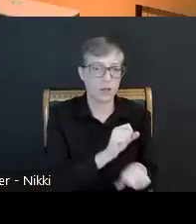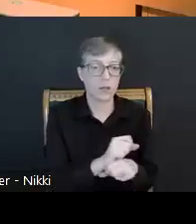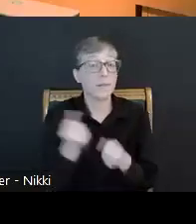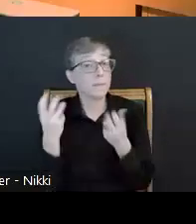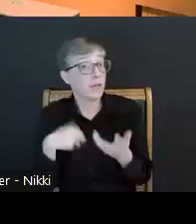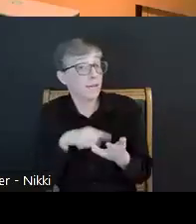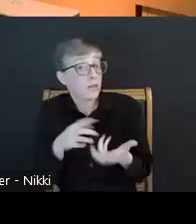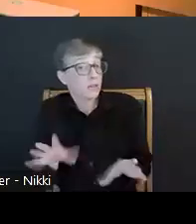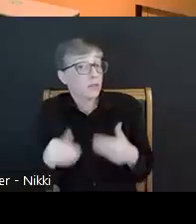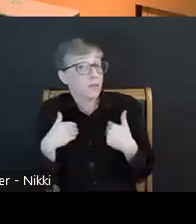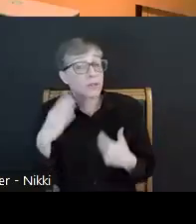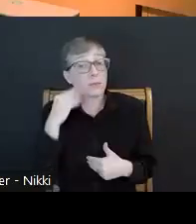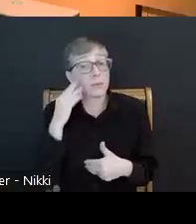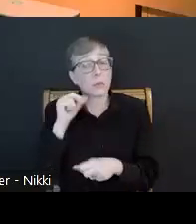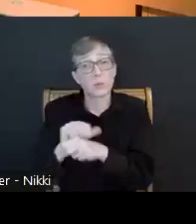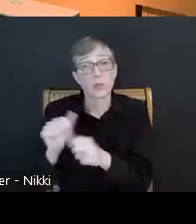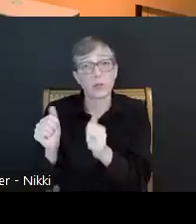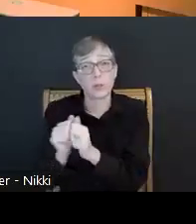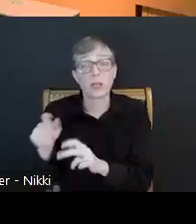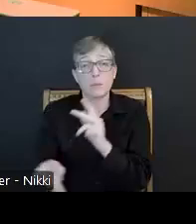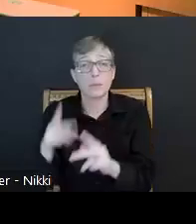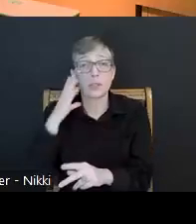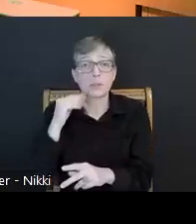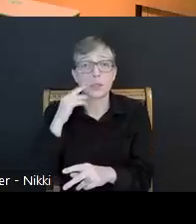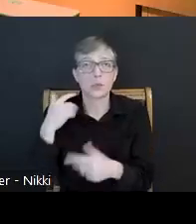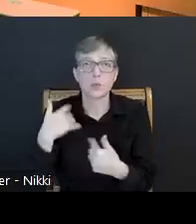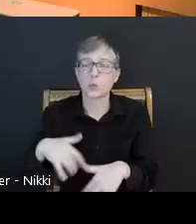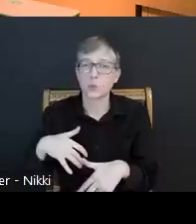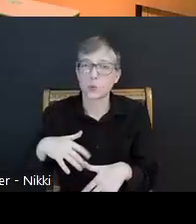working with people experiencing really profound trauma and the repercussions of that how do you